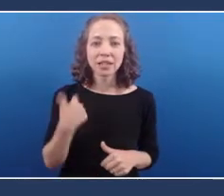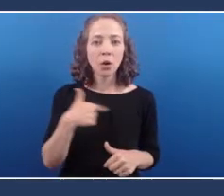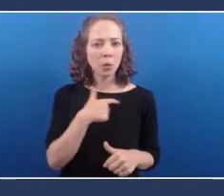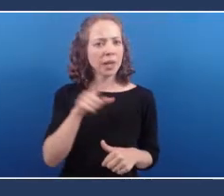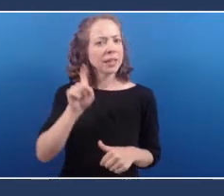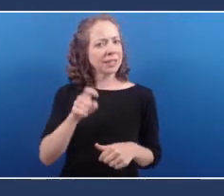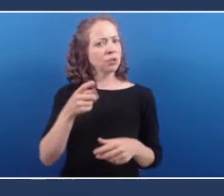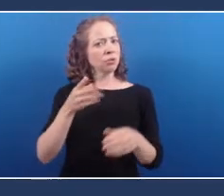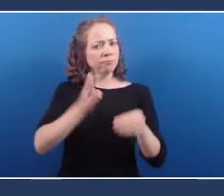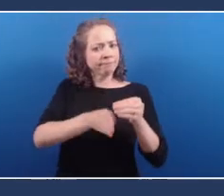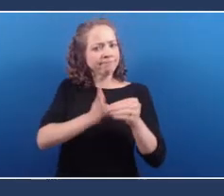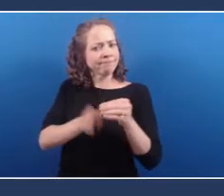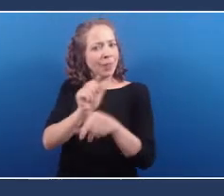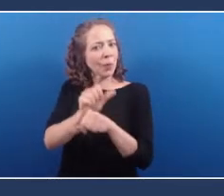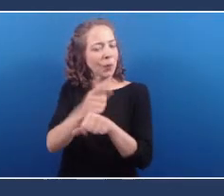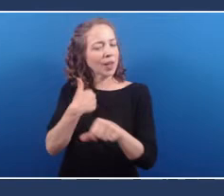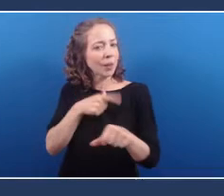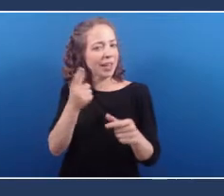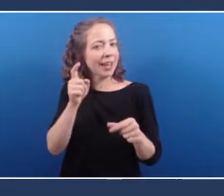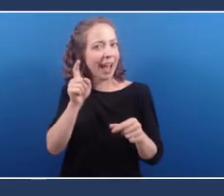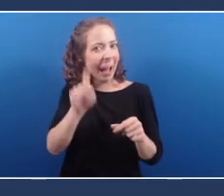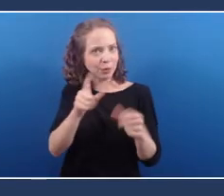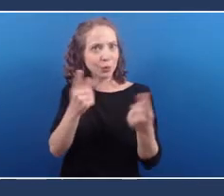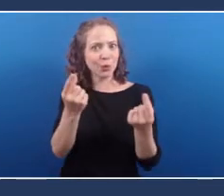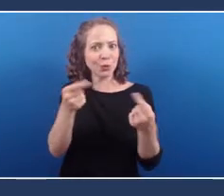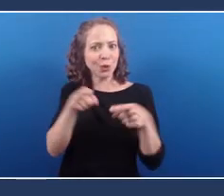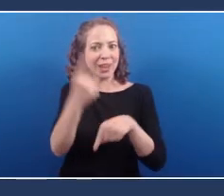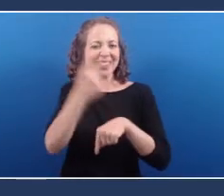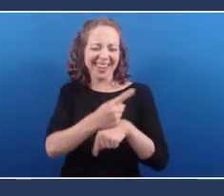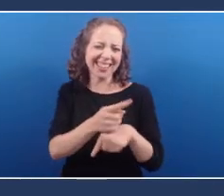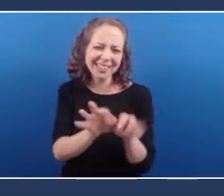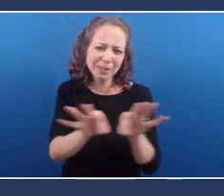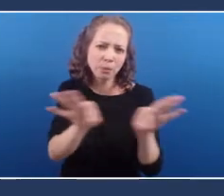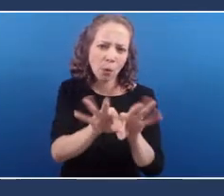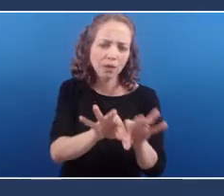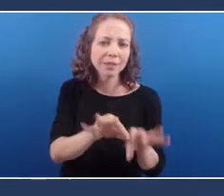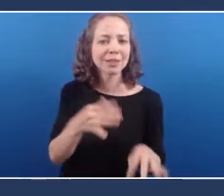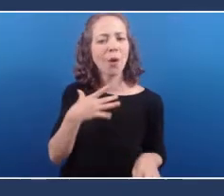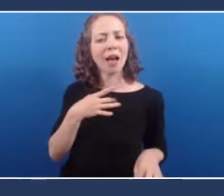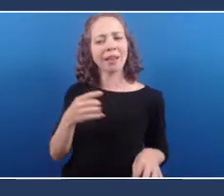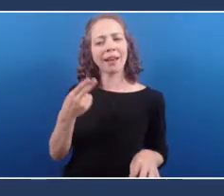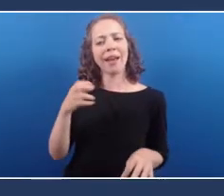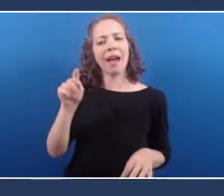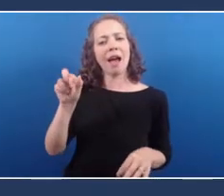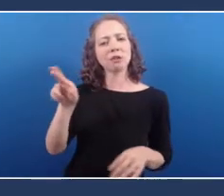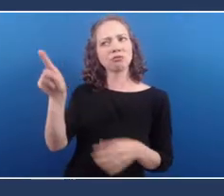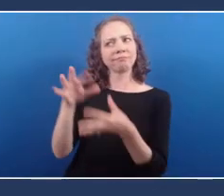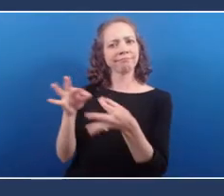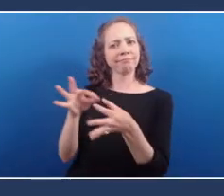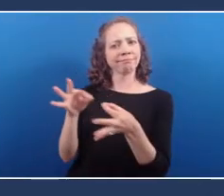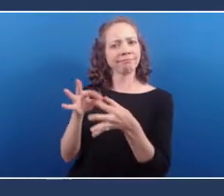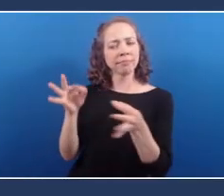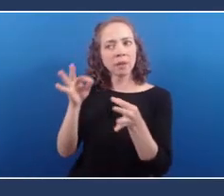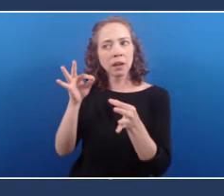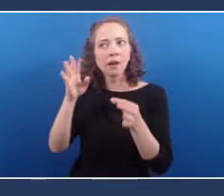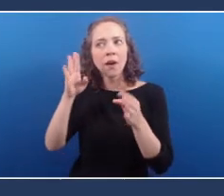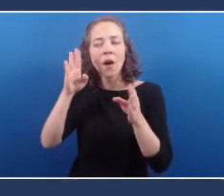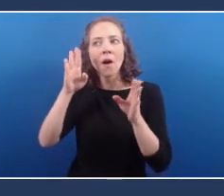And I like that Hector talked about really keeping things more focused and bringing that noise down. Right?